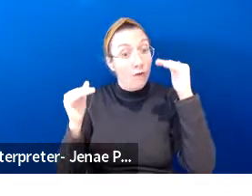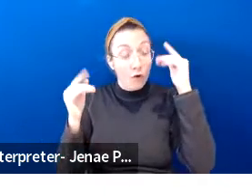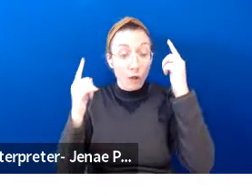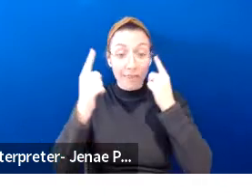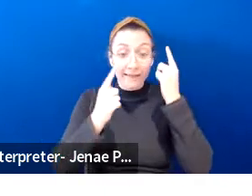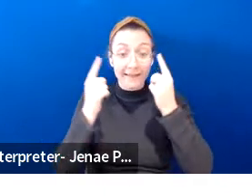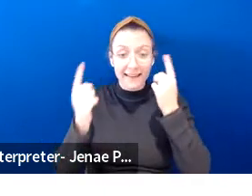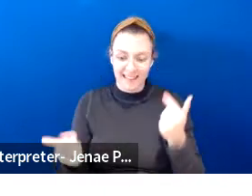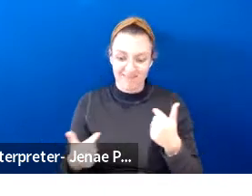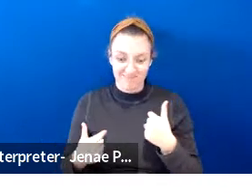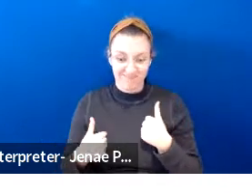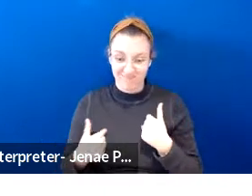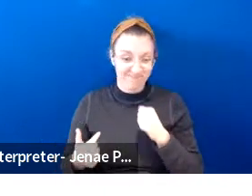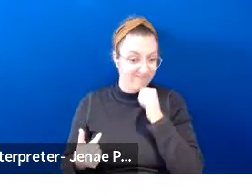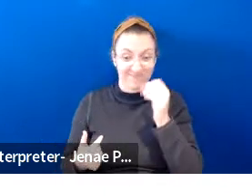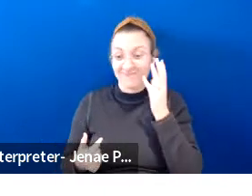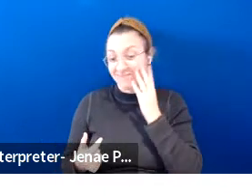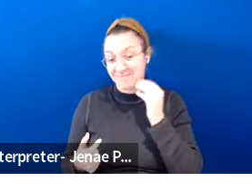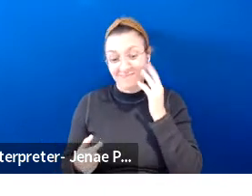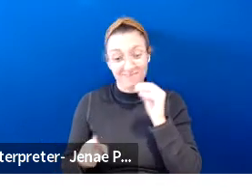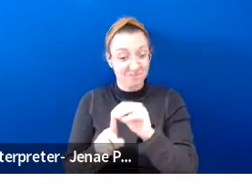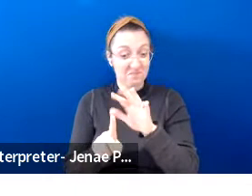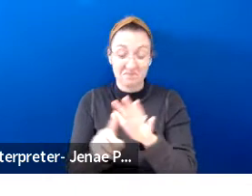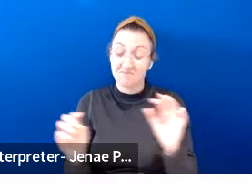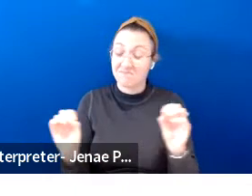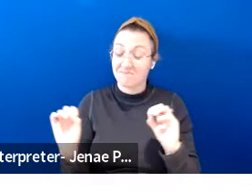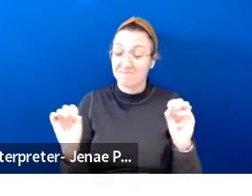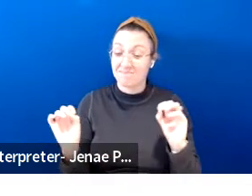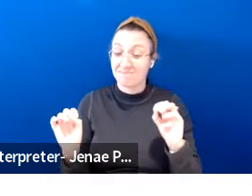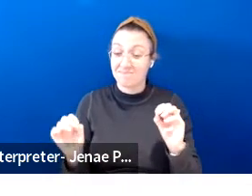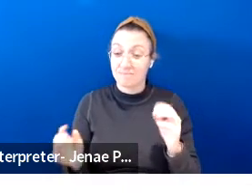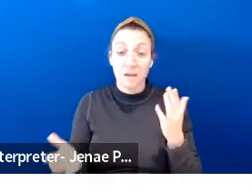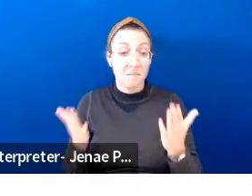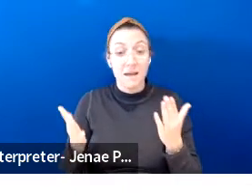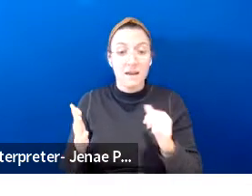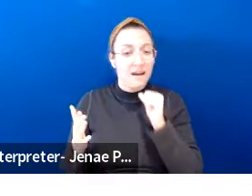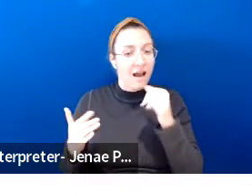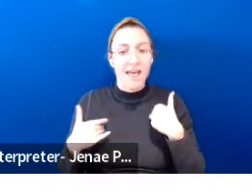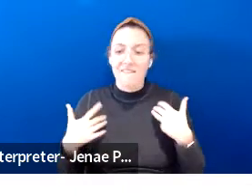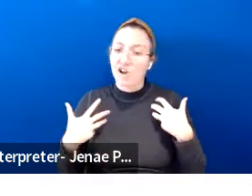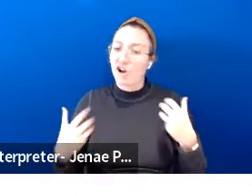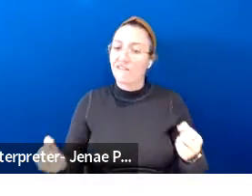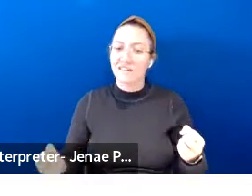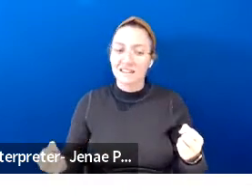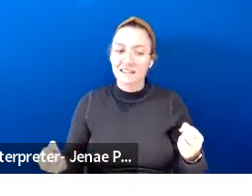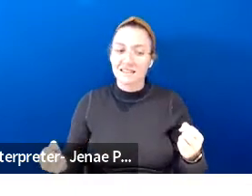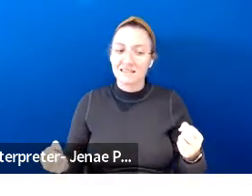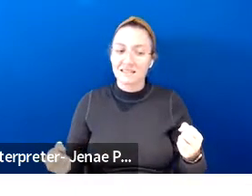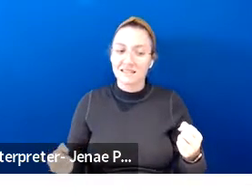that you were around or exposed to, and you might not have that confidence and resilience in place to be able to